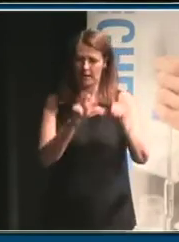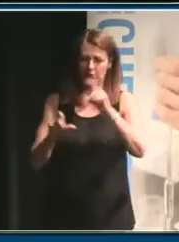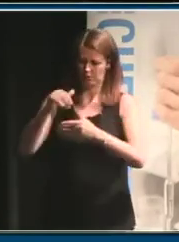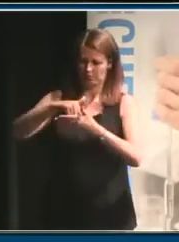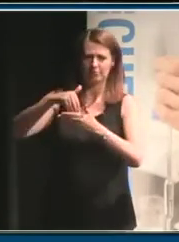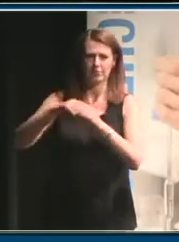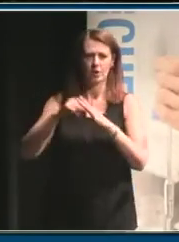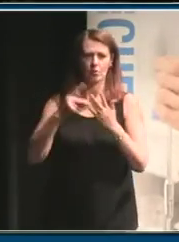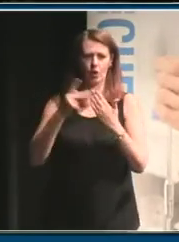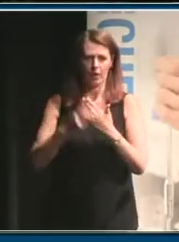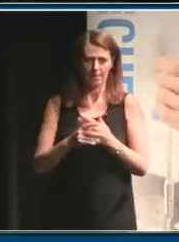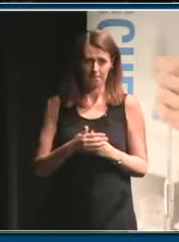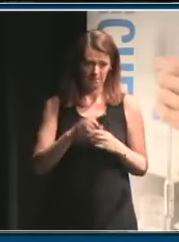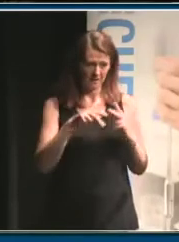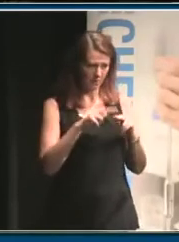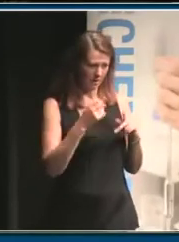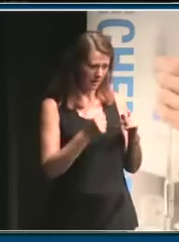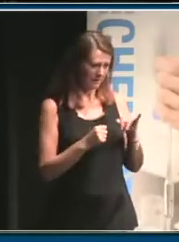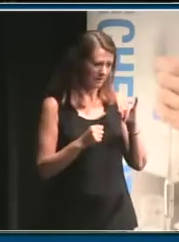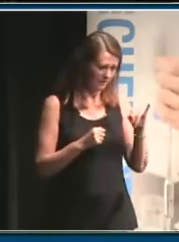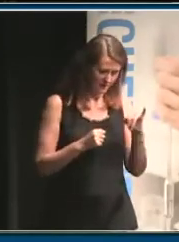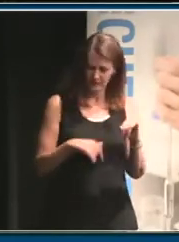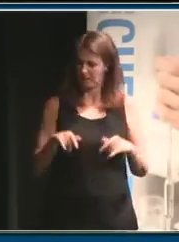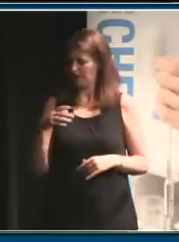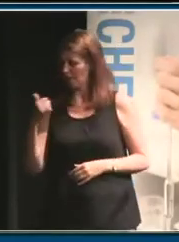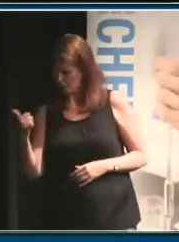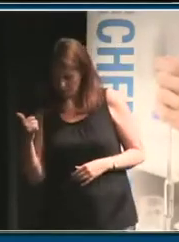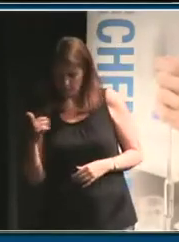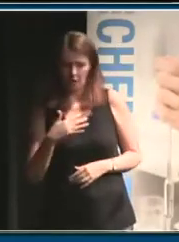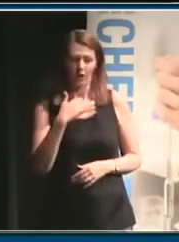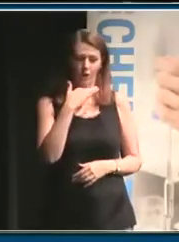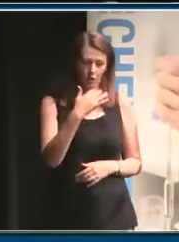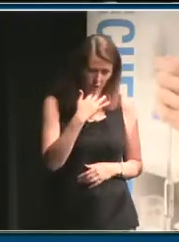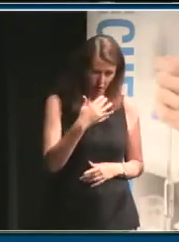They get it okay if you got a nasty, if you got a safe, the cost associated with storing,